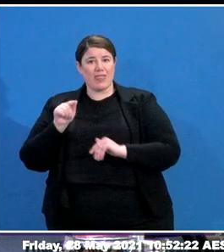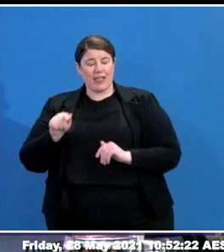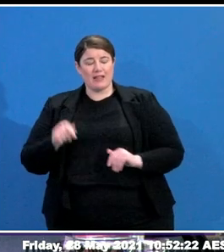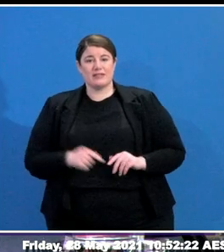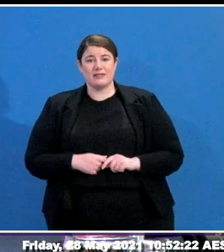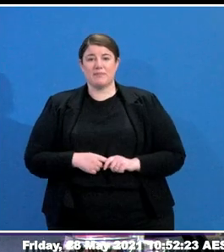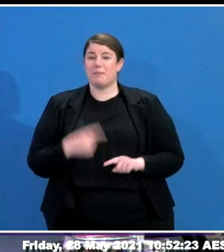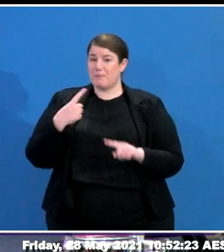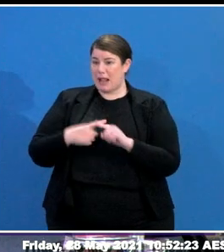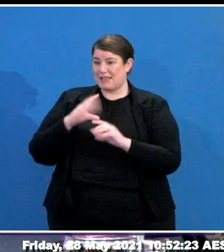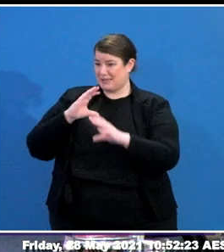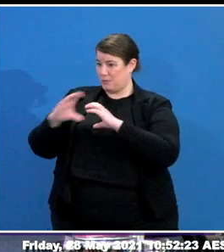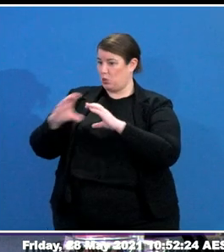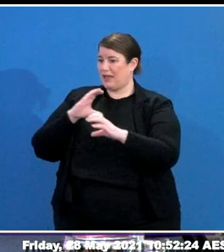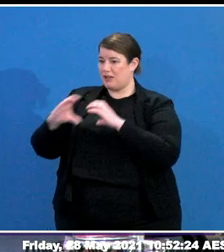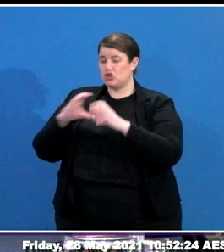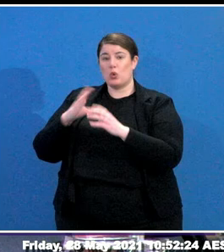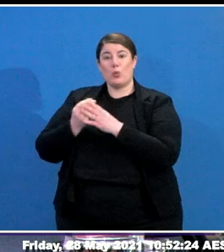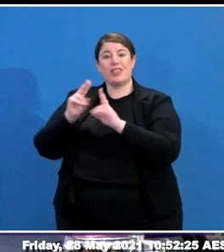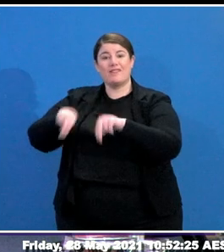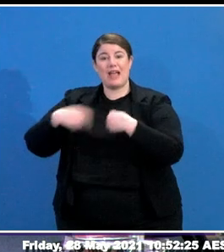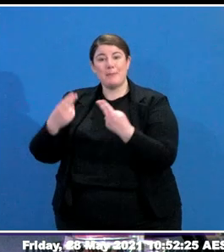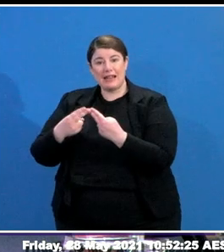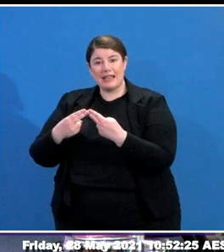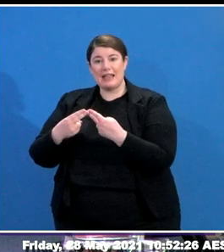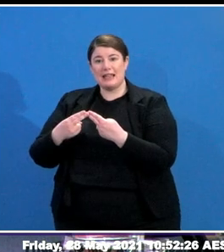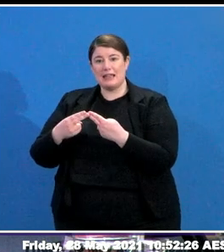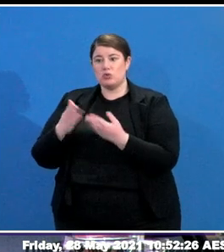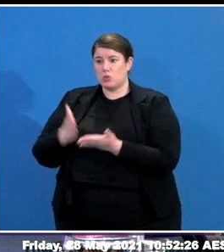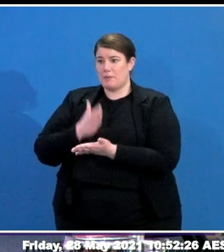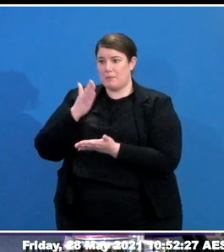communication channels with the families and establishing very clear